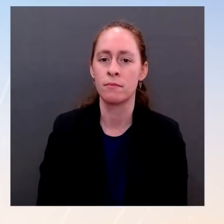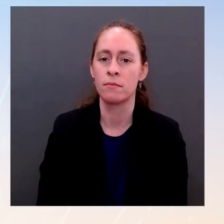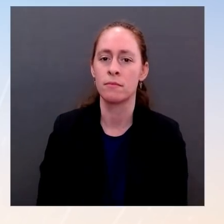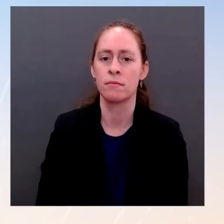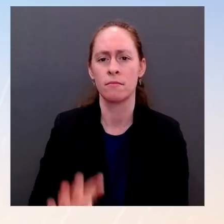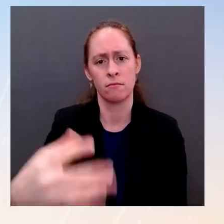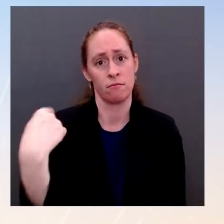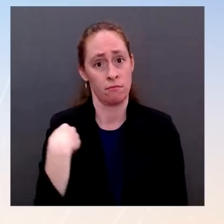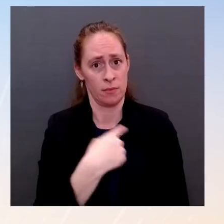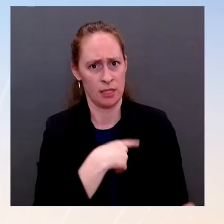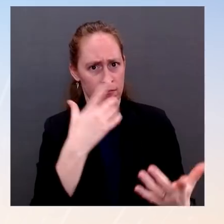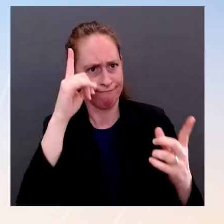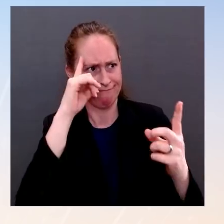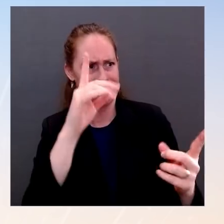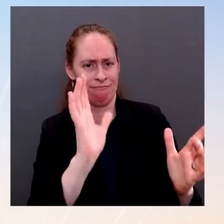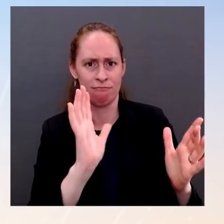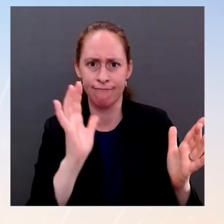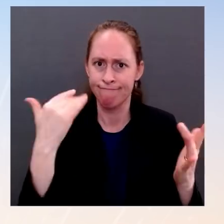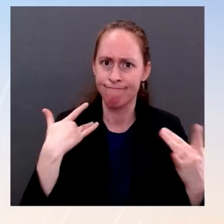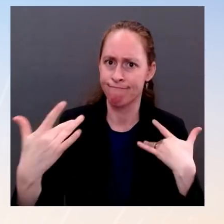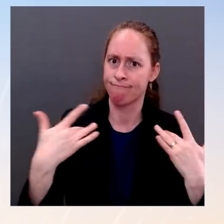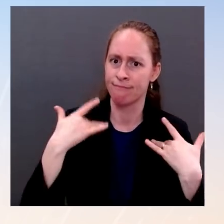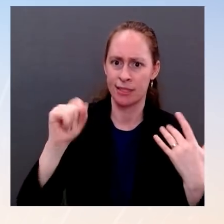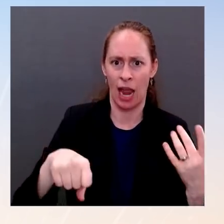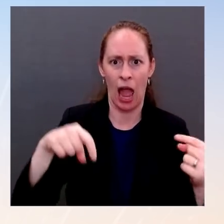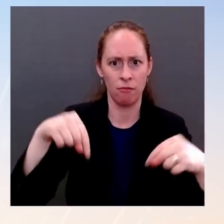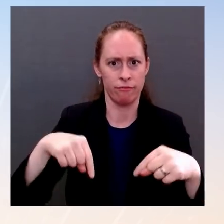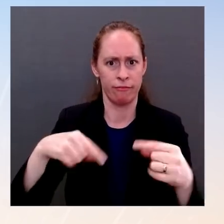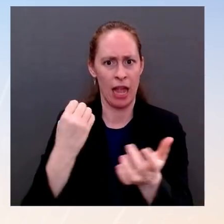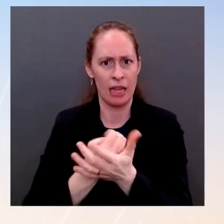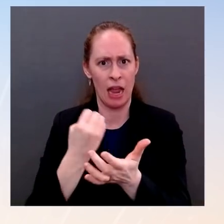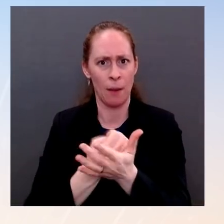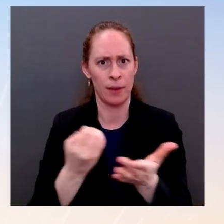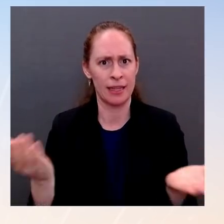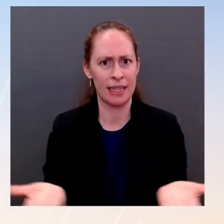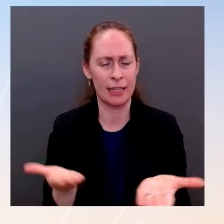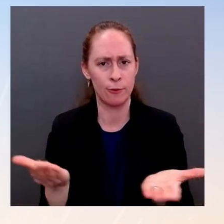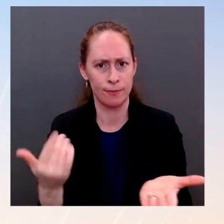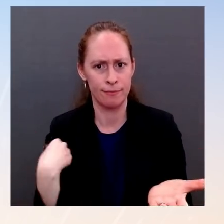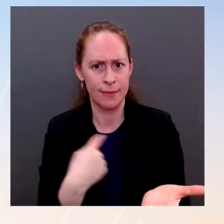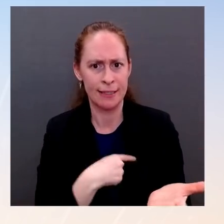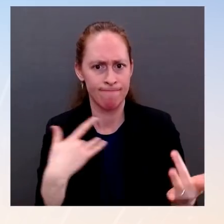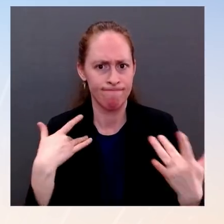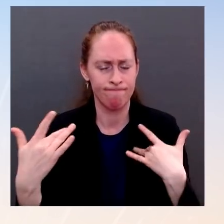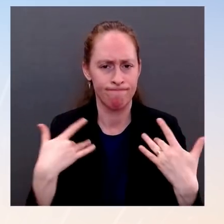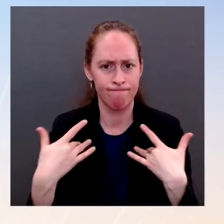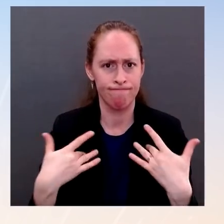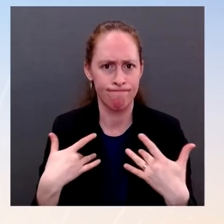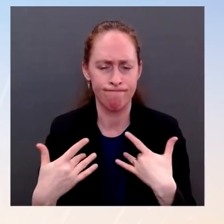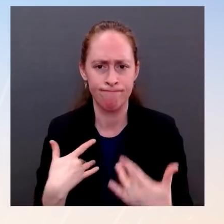as part of our response package. Both financial sanctions and export controls deny something to Russia that it needs